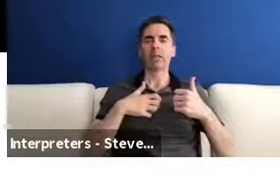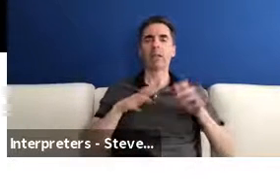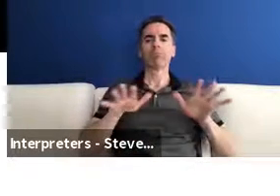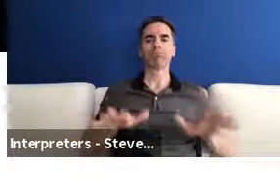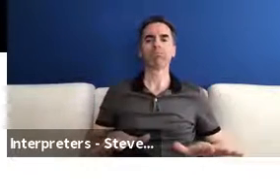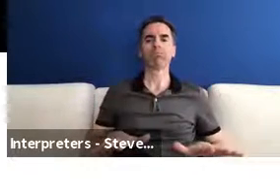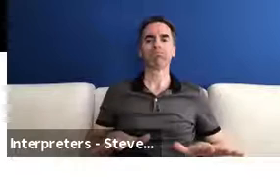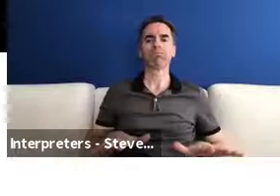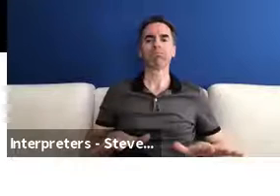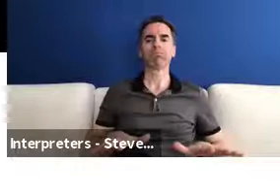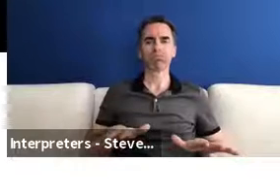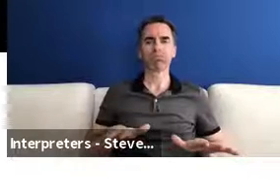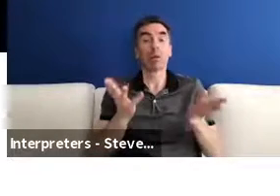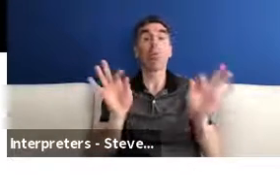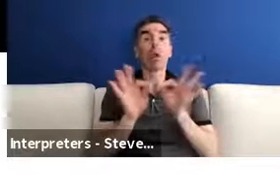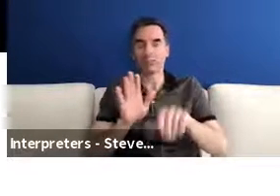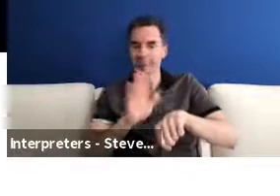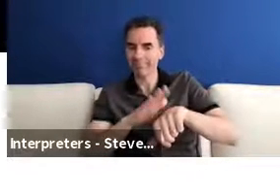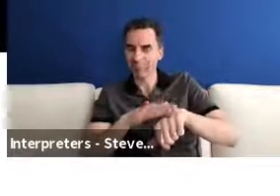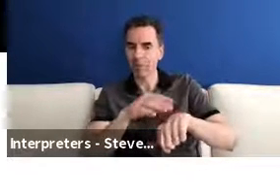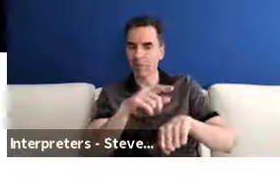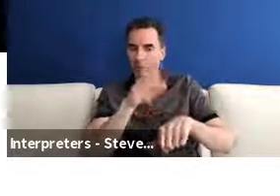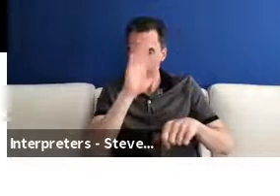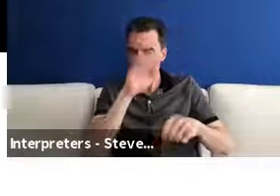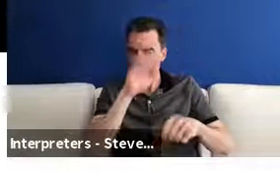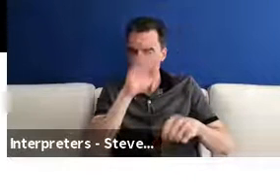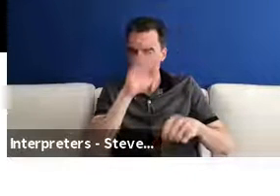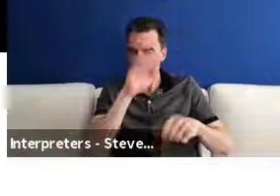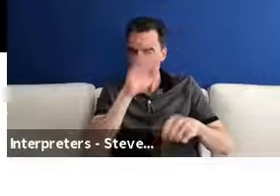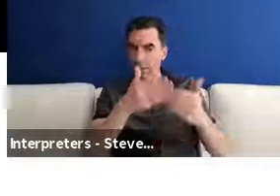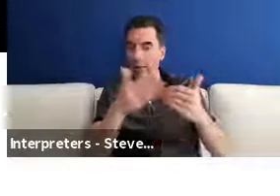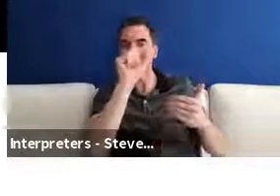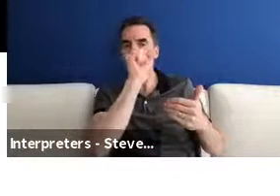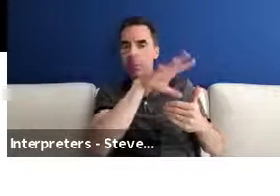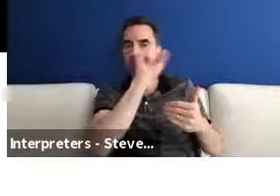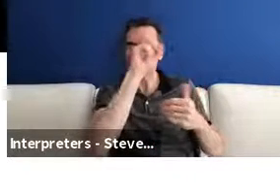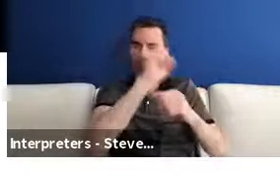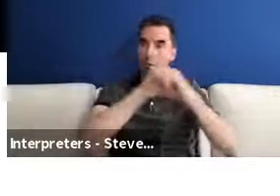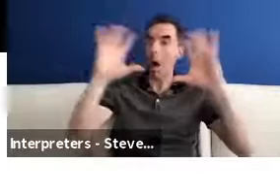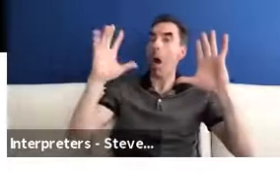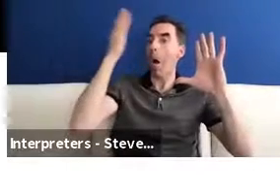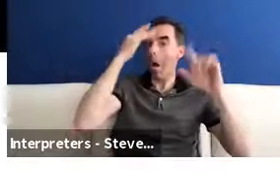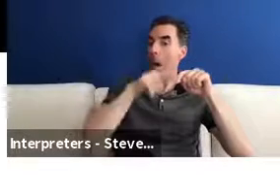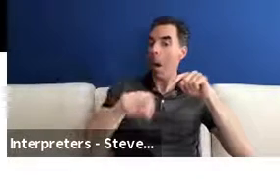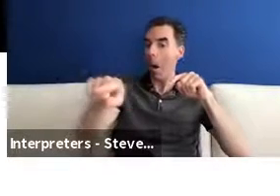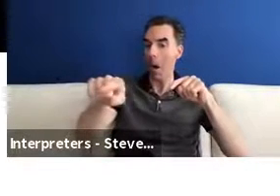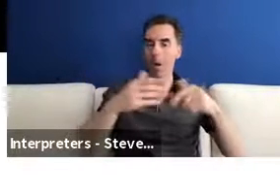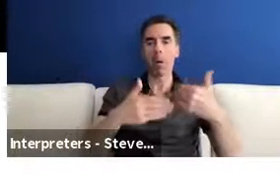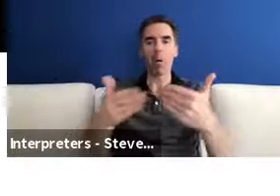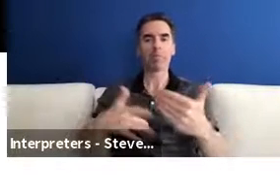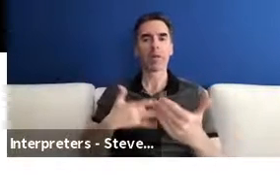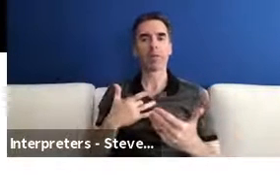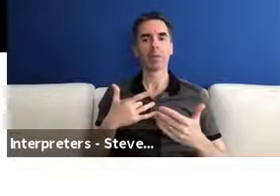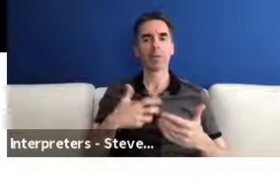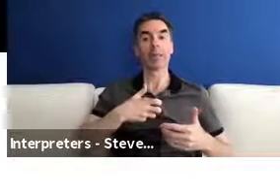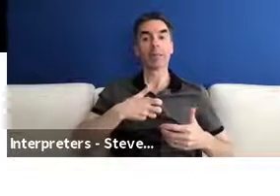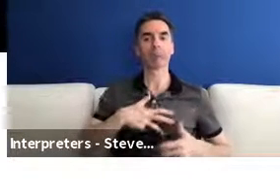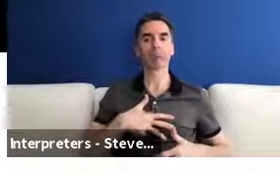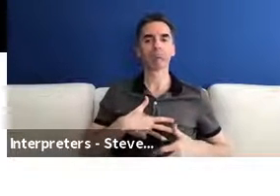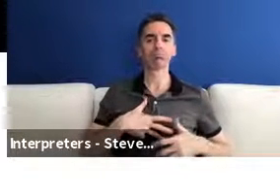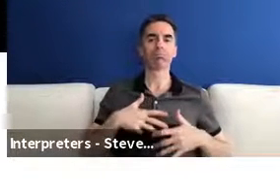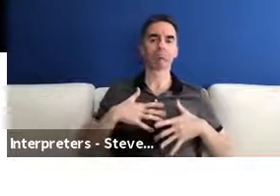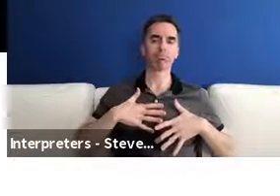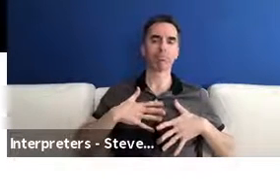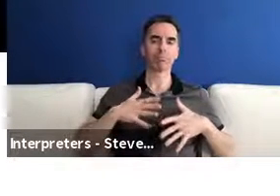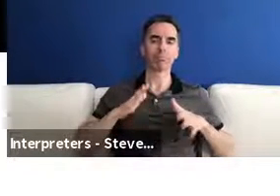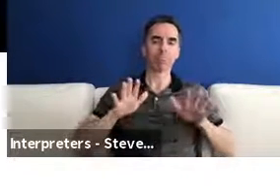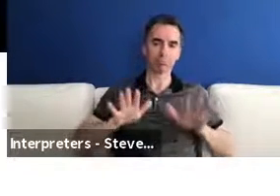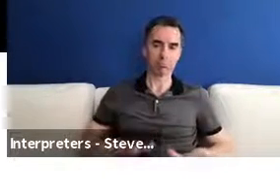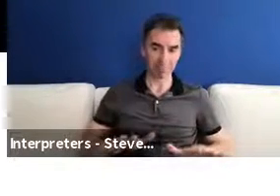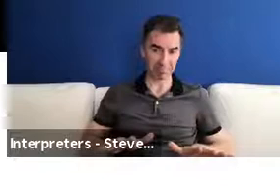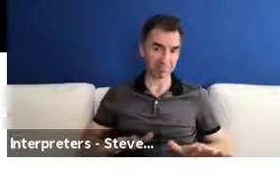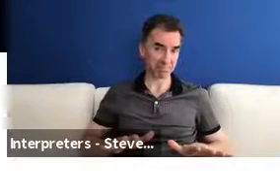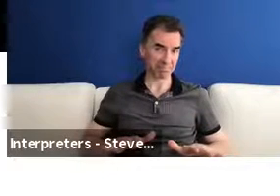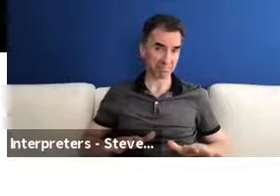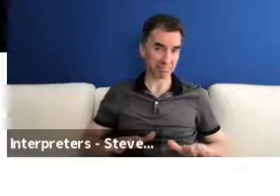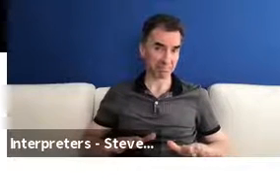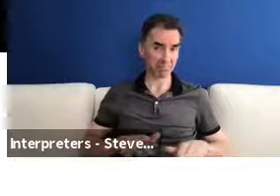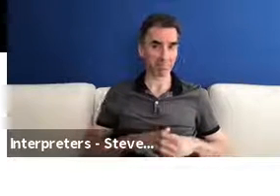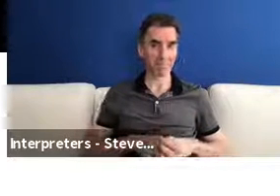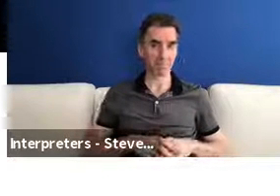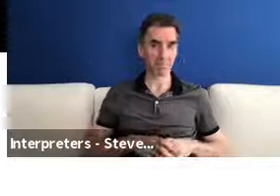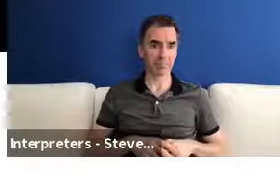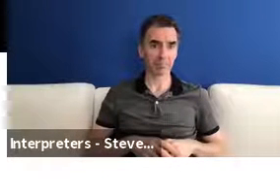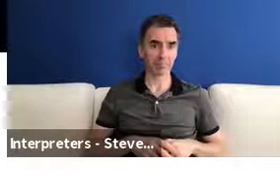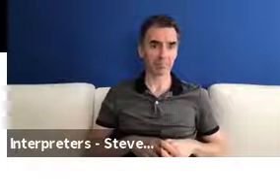learner, right? We often learn from folks who present well and and support us. And then we can also we're also skilled to learn from